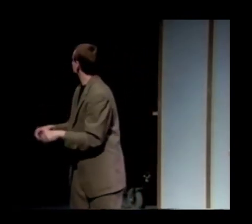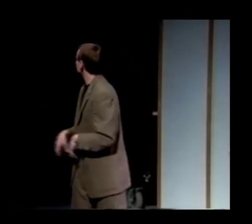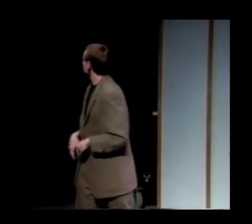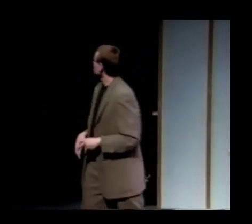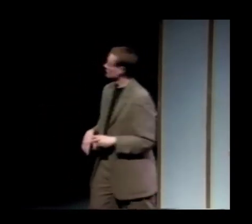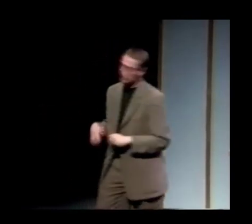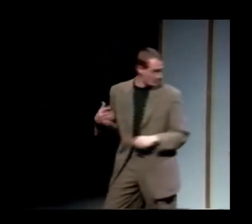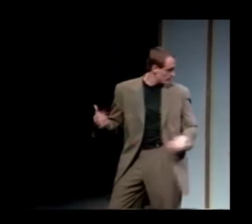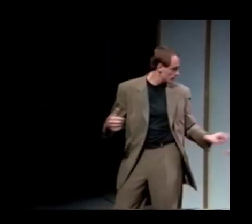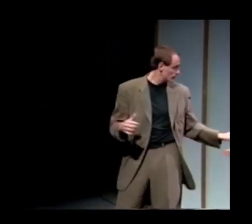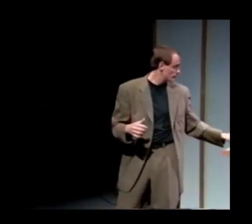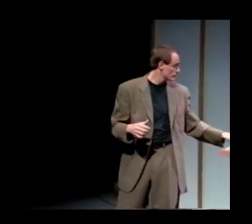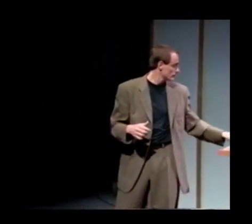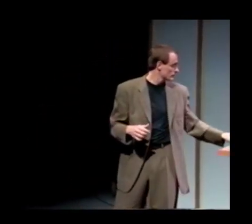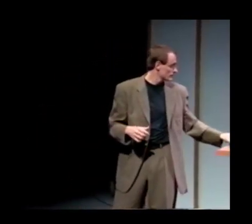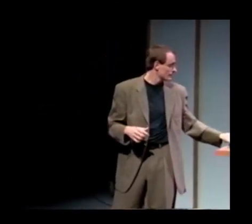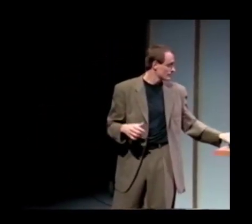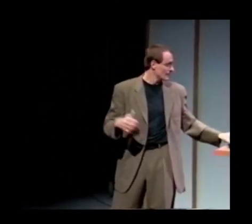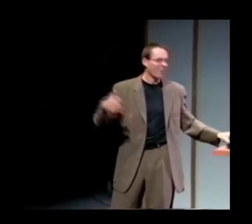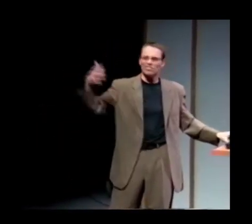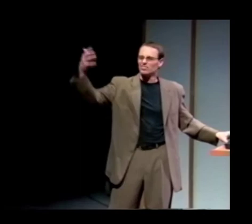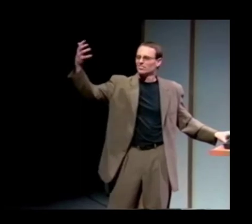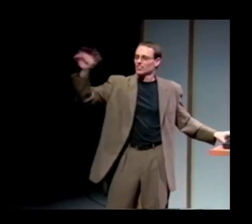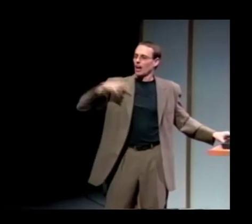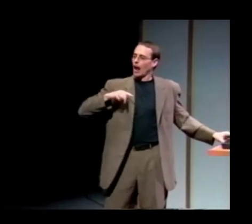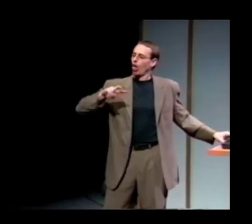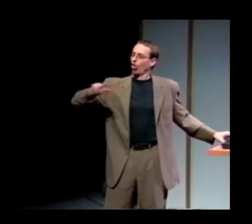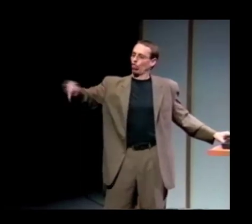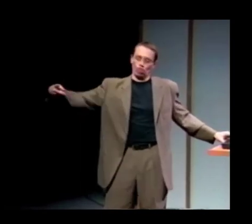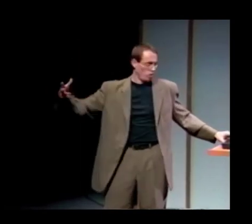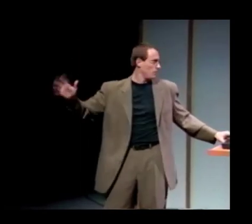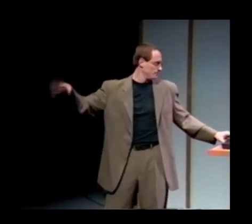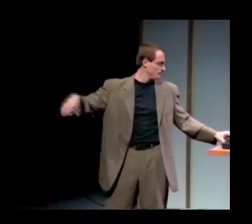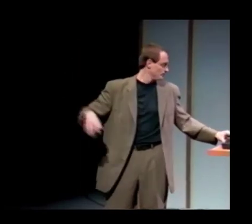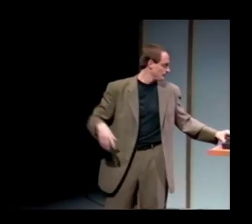SO THESE ARE ALL THE DIFFERENT TECHNIQUES.